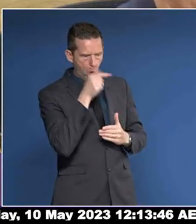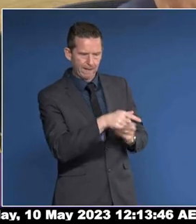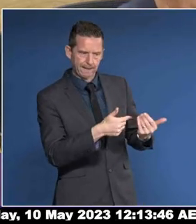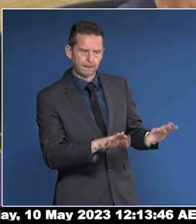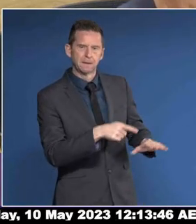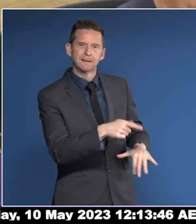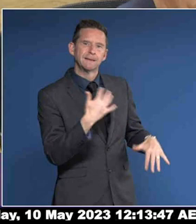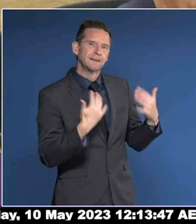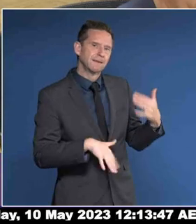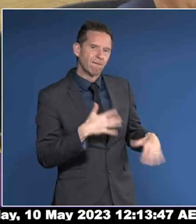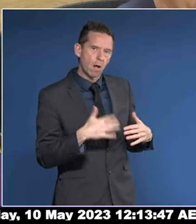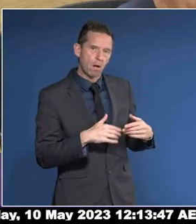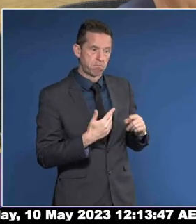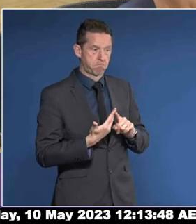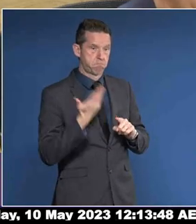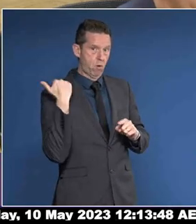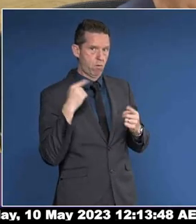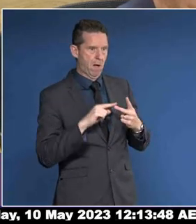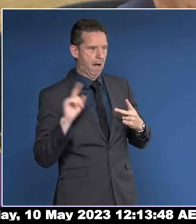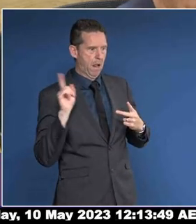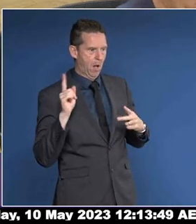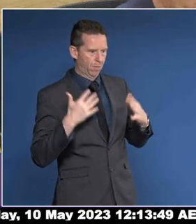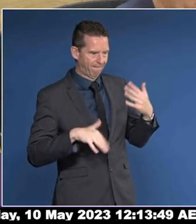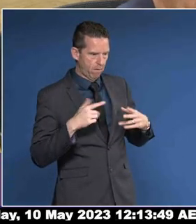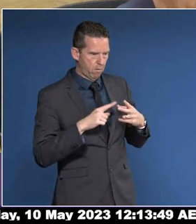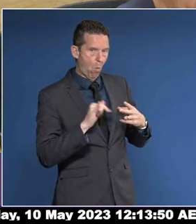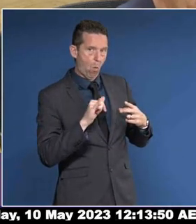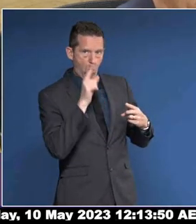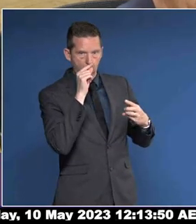suffering or is at unacceptable risk of suffering significant harm?